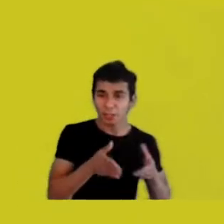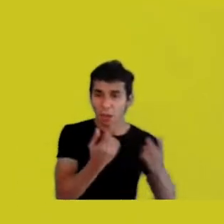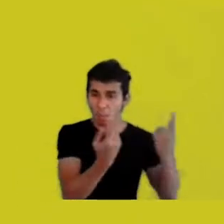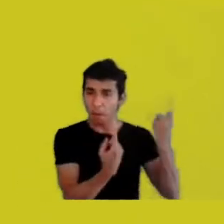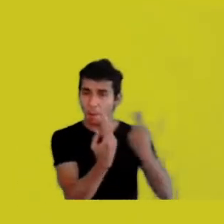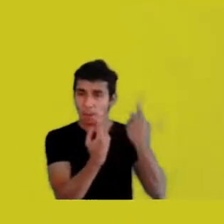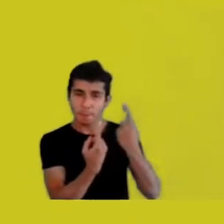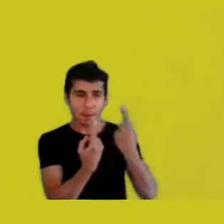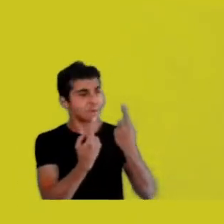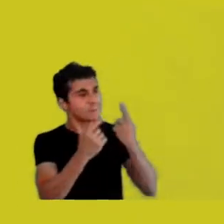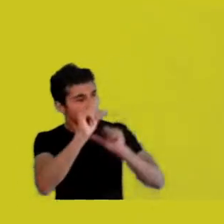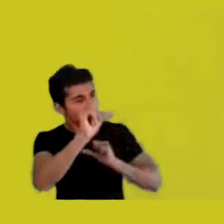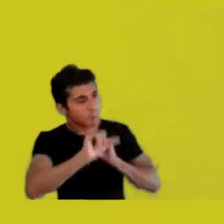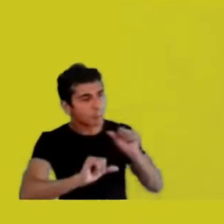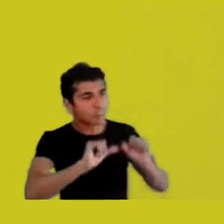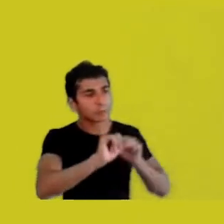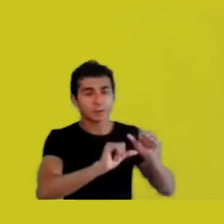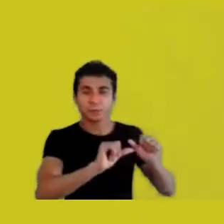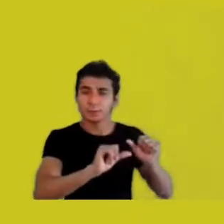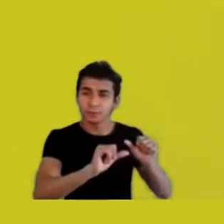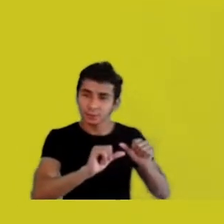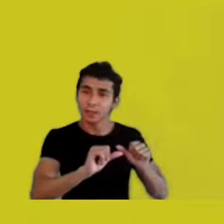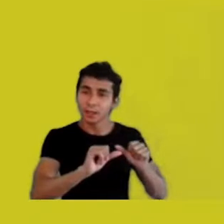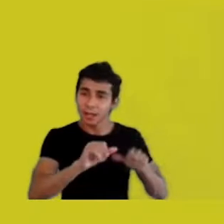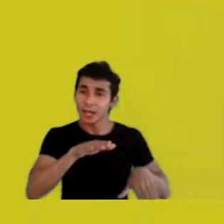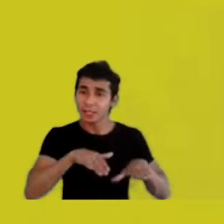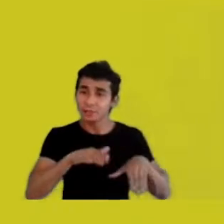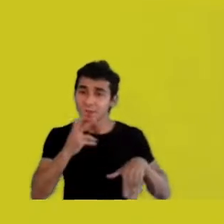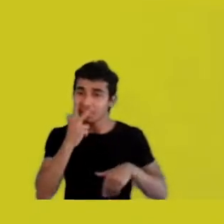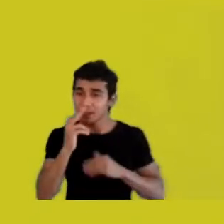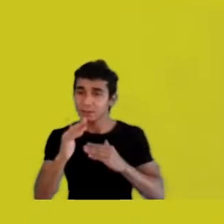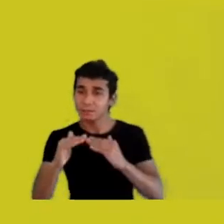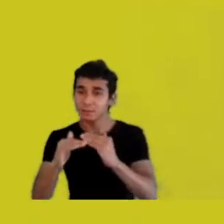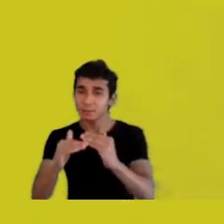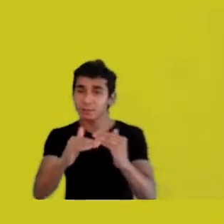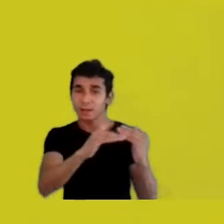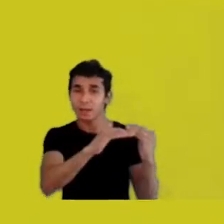and that oftentimes become hegemonic, become substantive